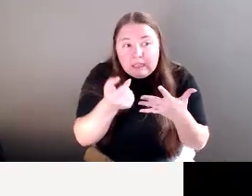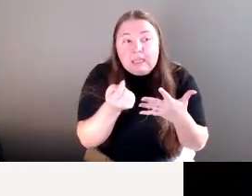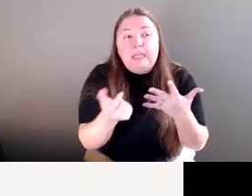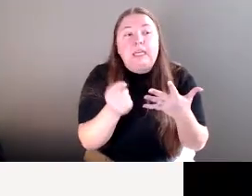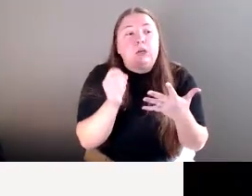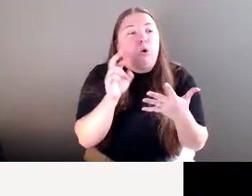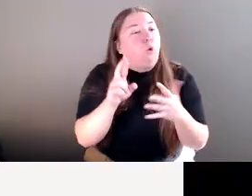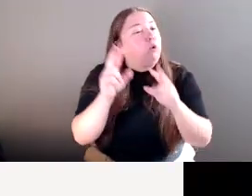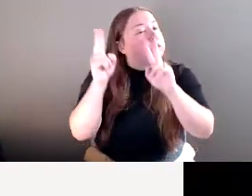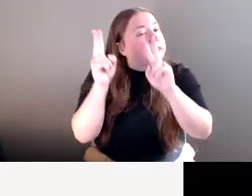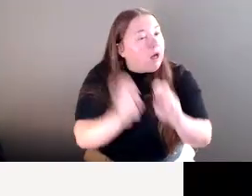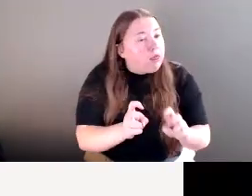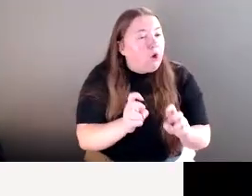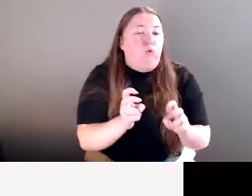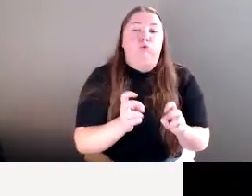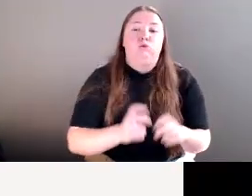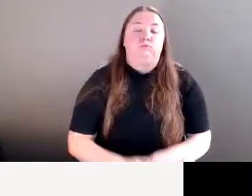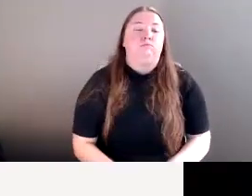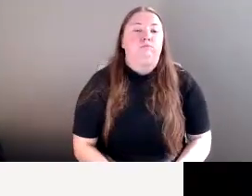to download or anything like that.